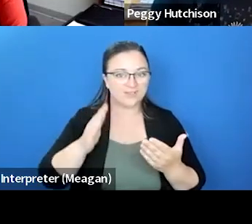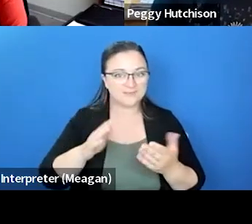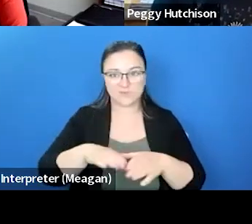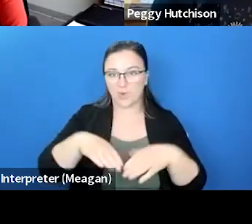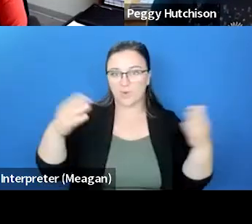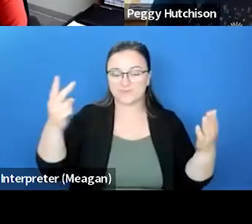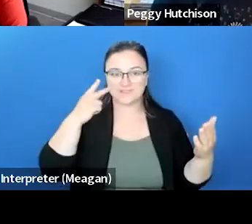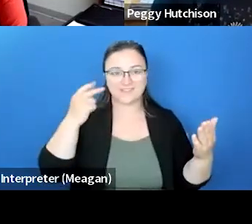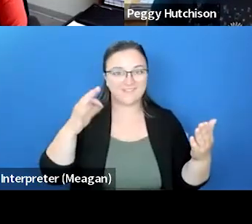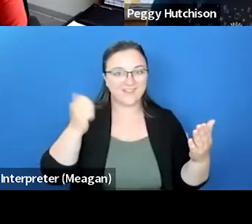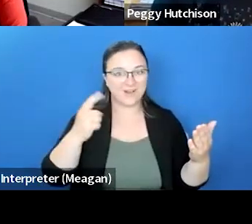and see if anyone has any thoughts.